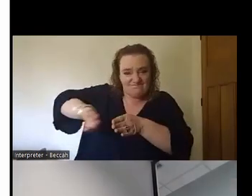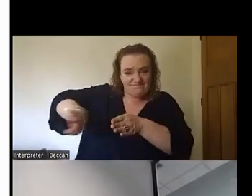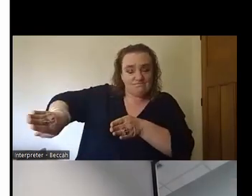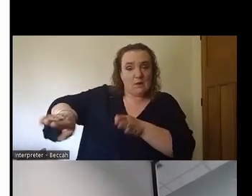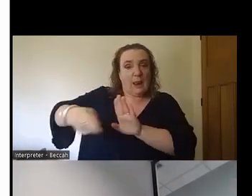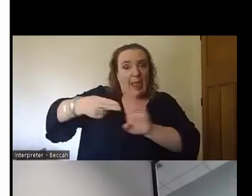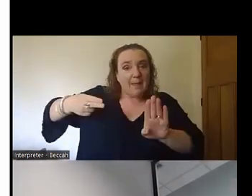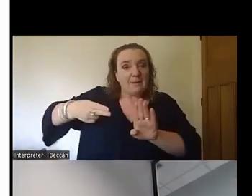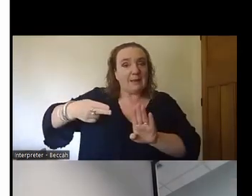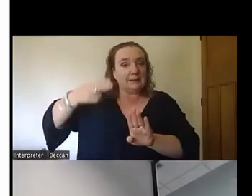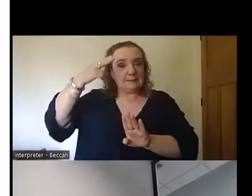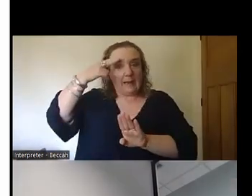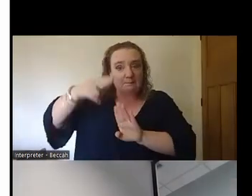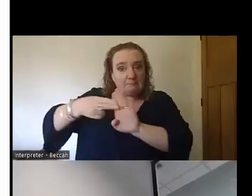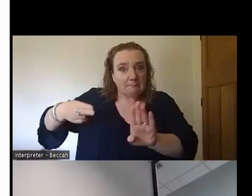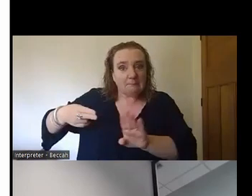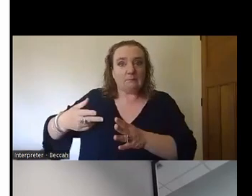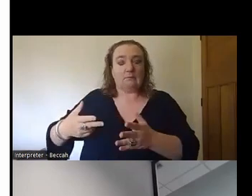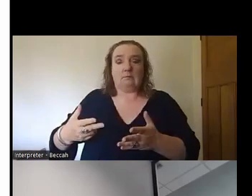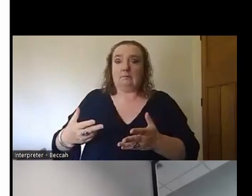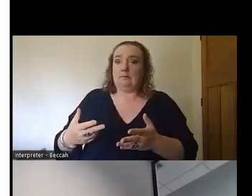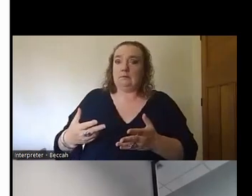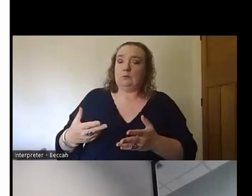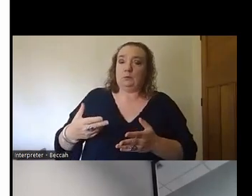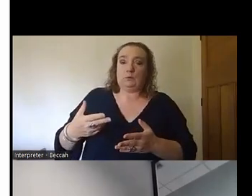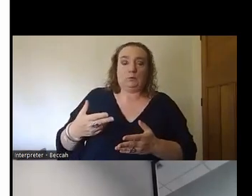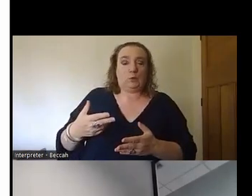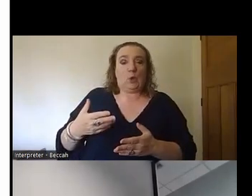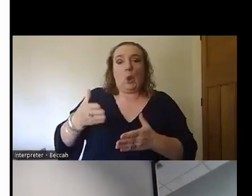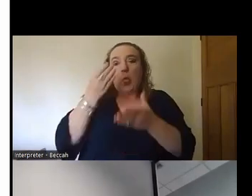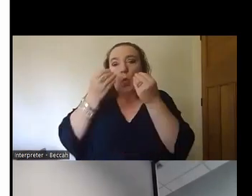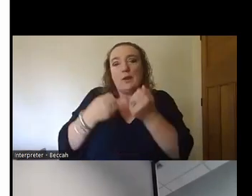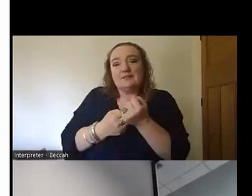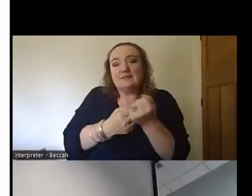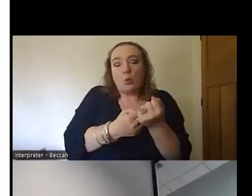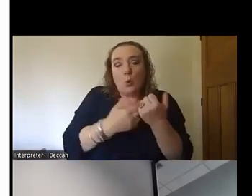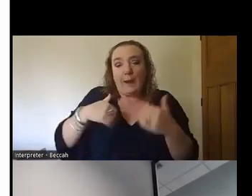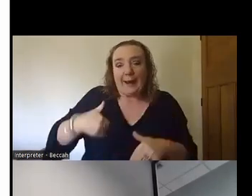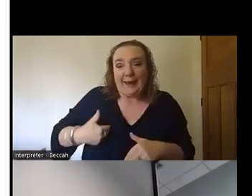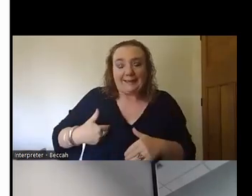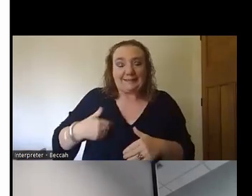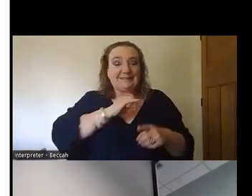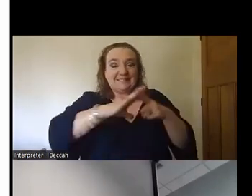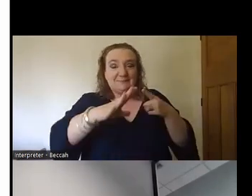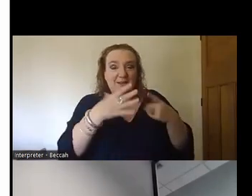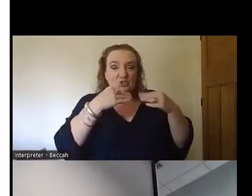the naming of young people, you know, learning support needs, special education needs? That language still exists